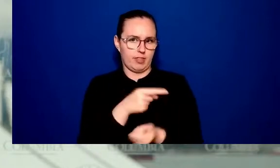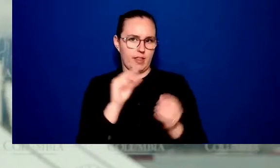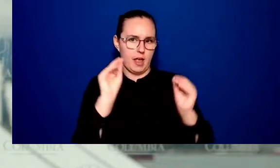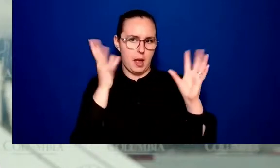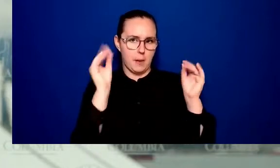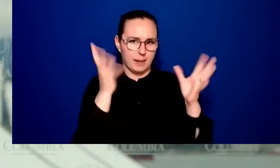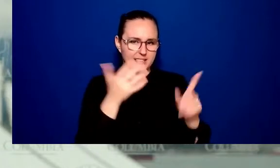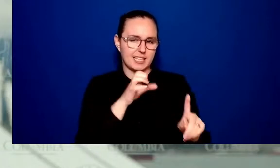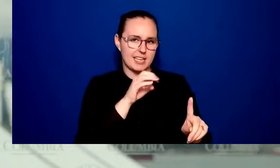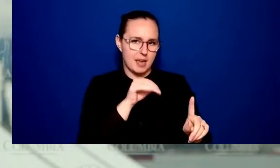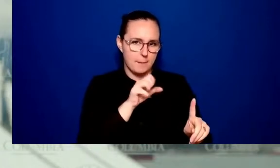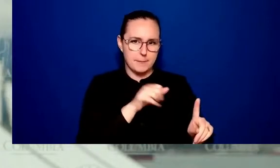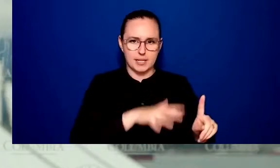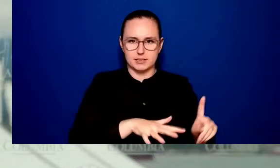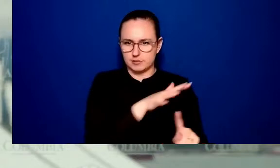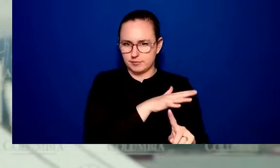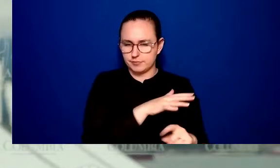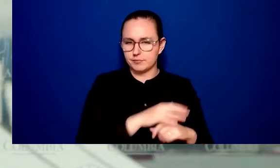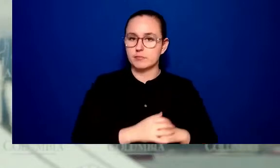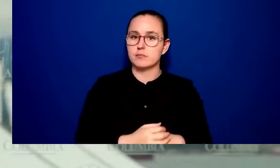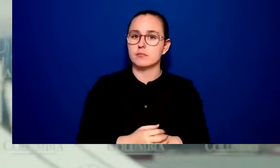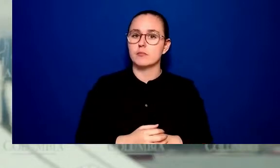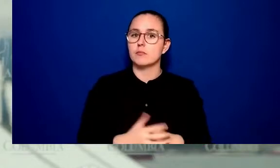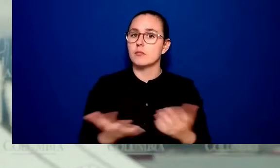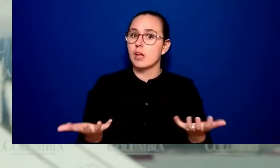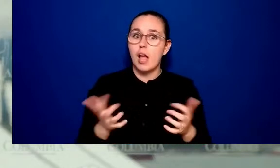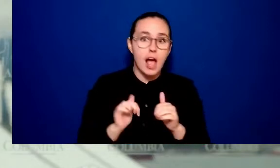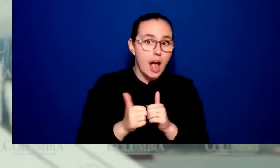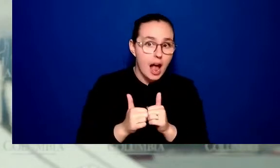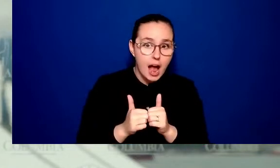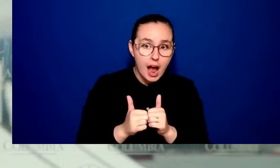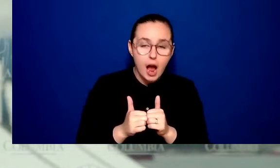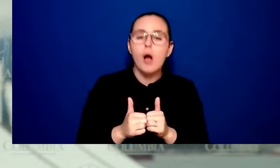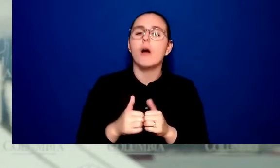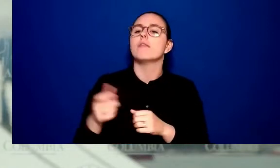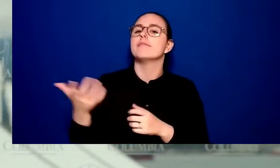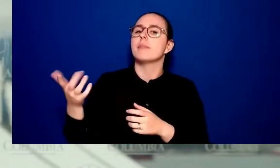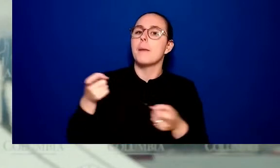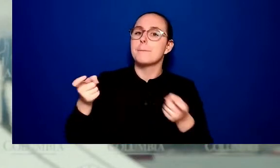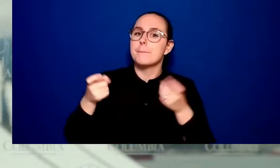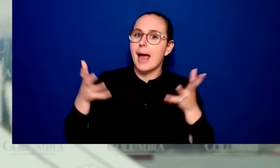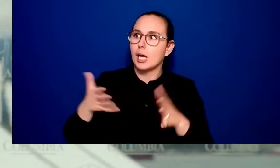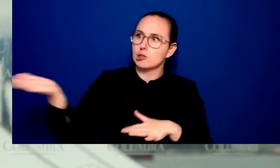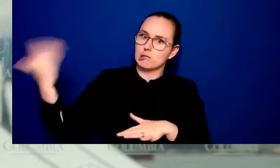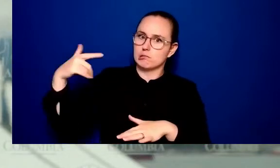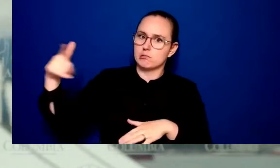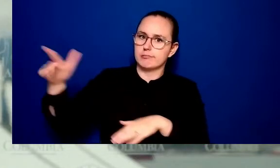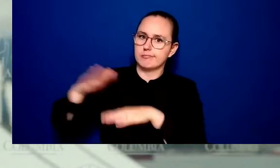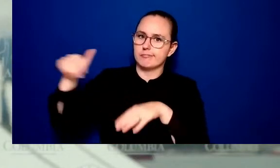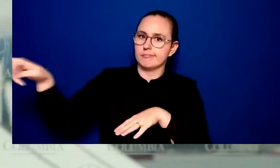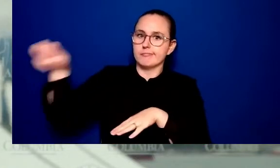management services and other supports. At both the dispatch